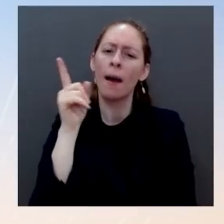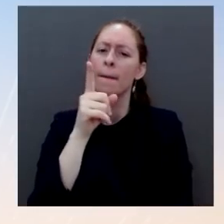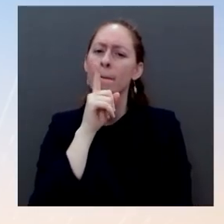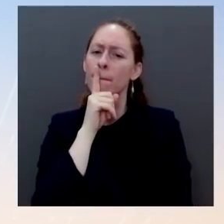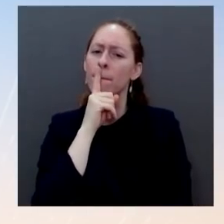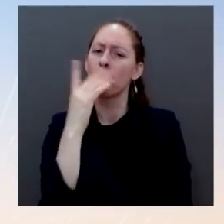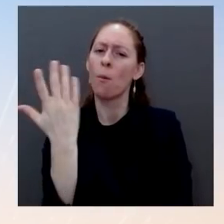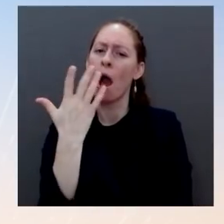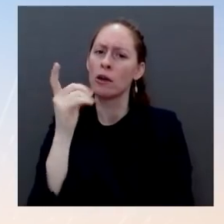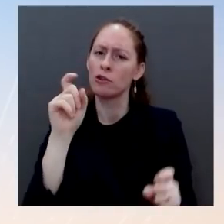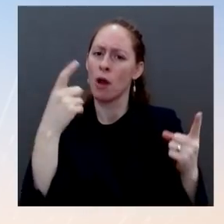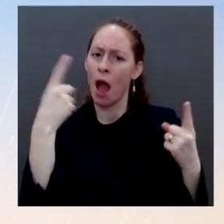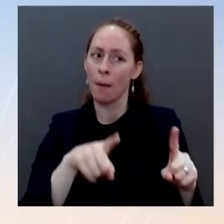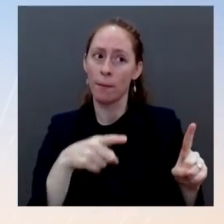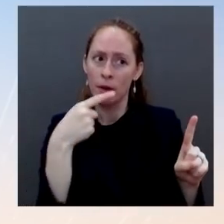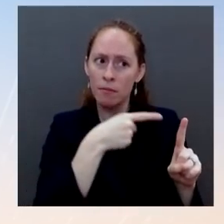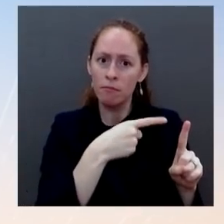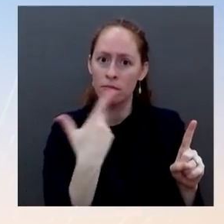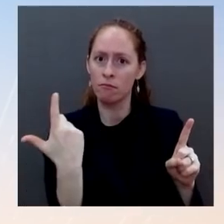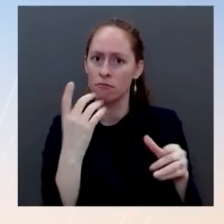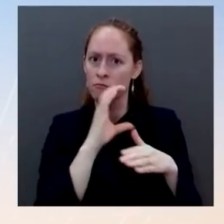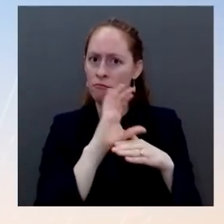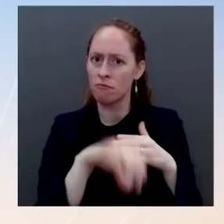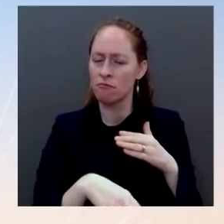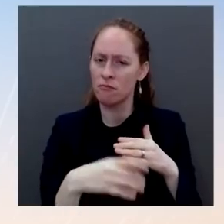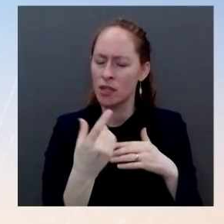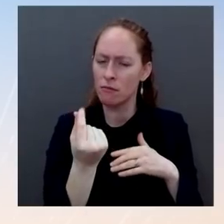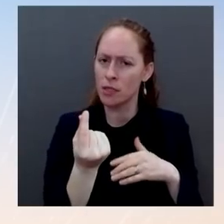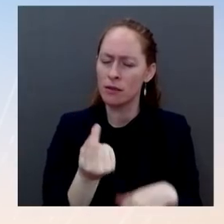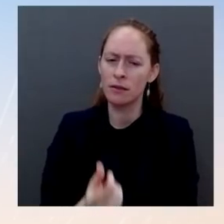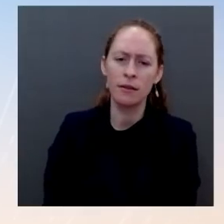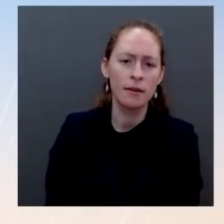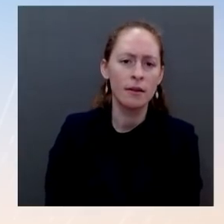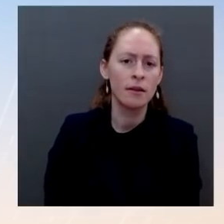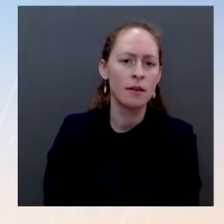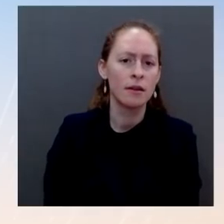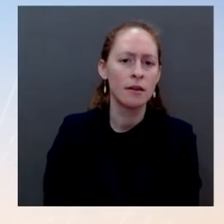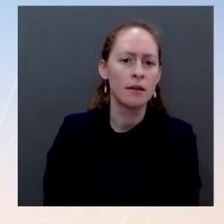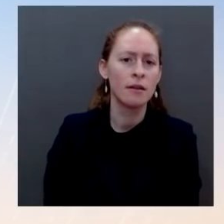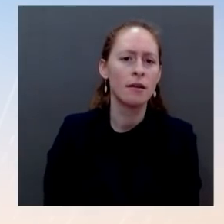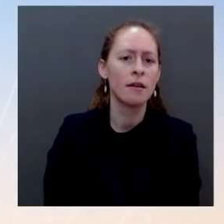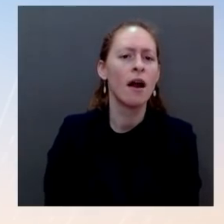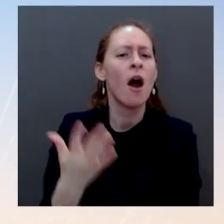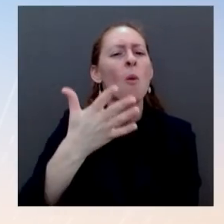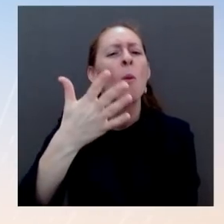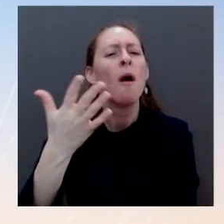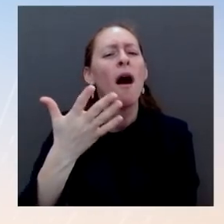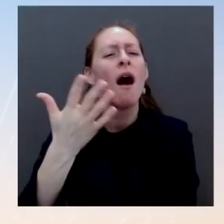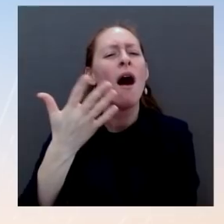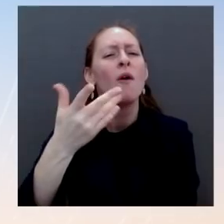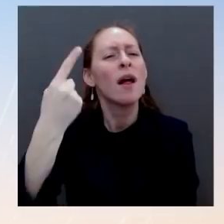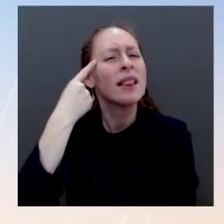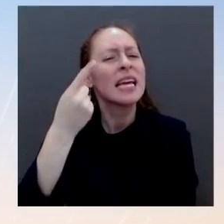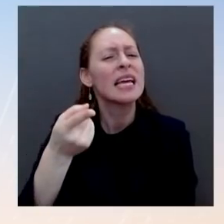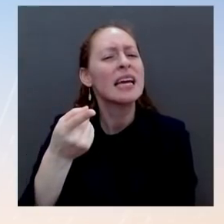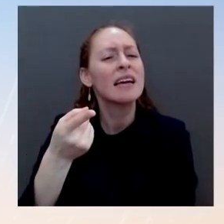Justice Department, which is independent. The Press: And the January 6th committee -- does he have any expectation or hope or desire